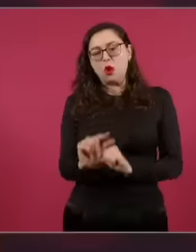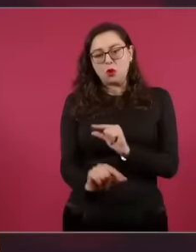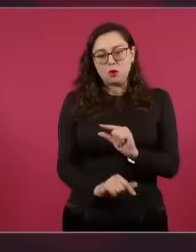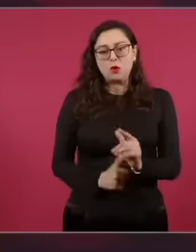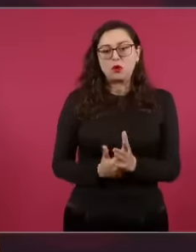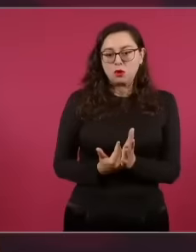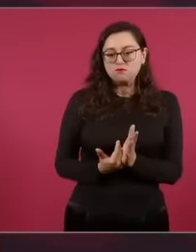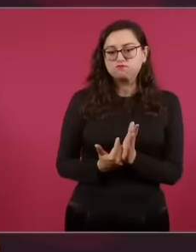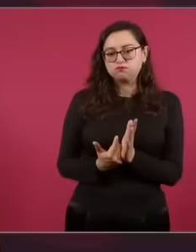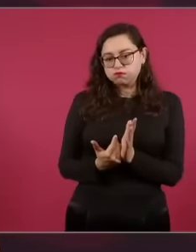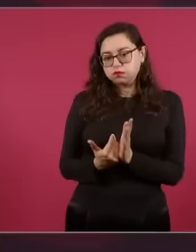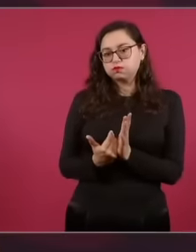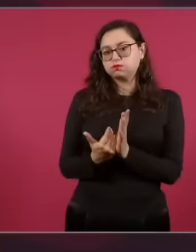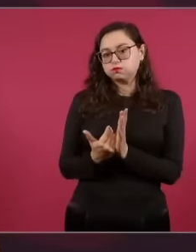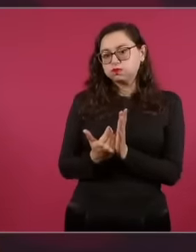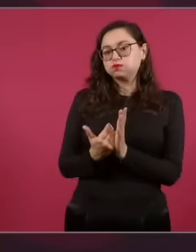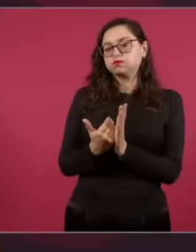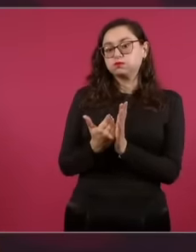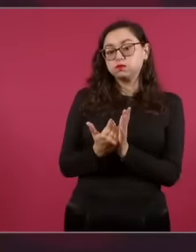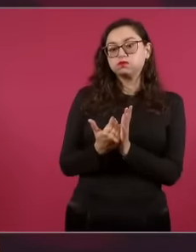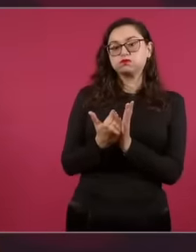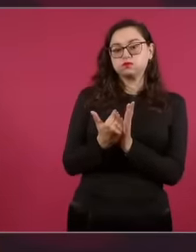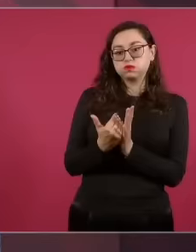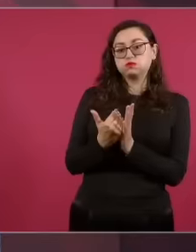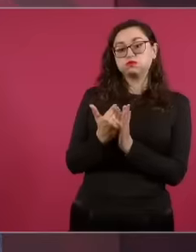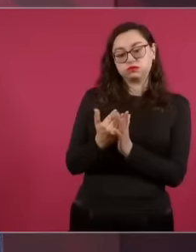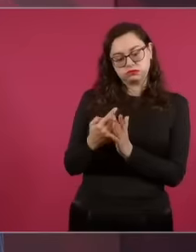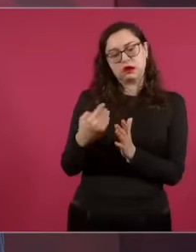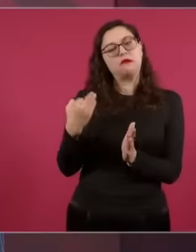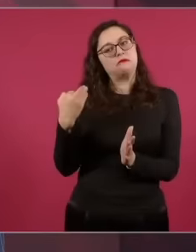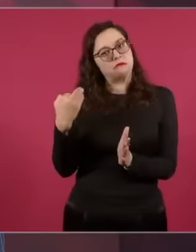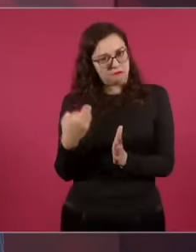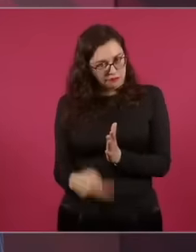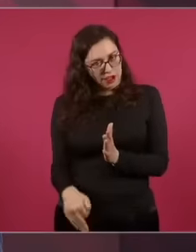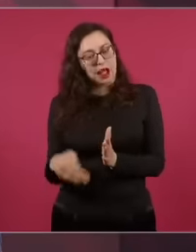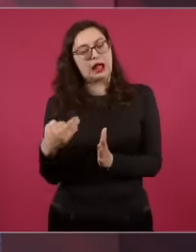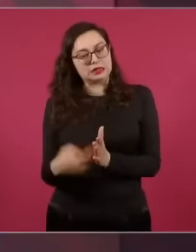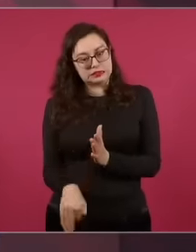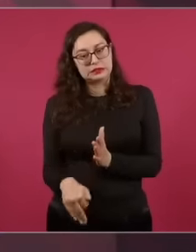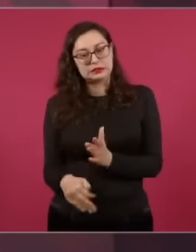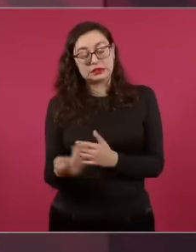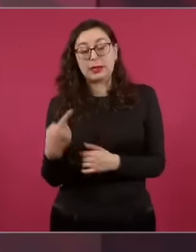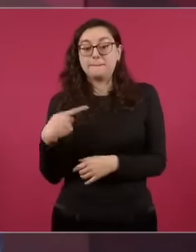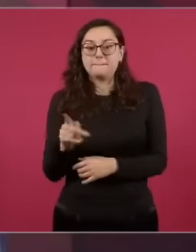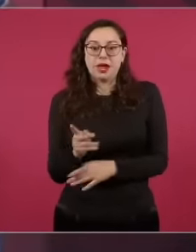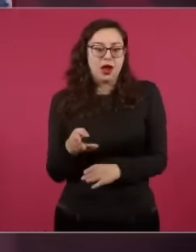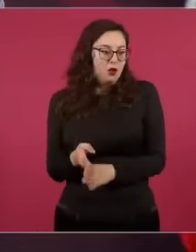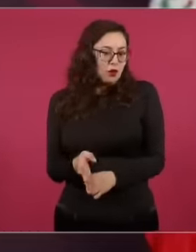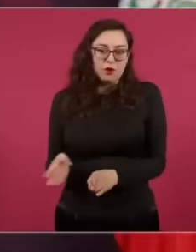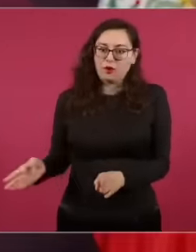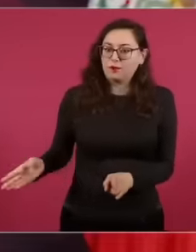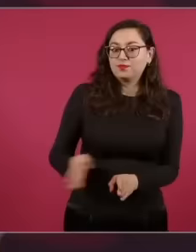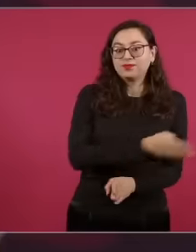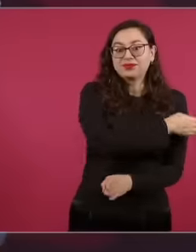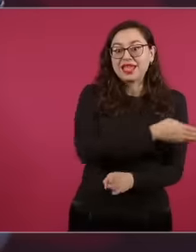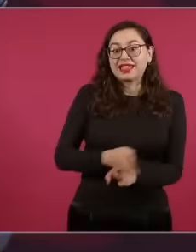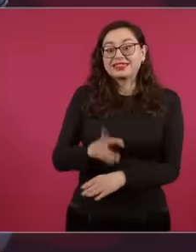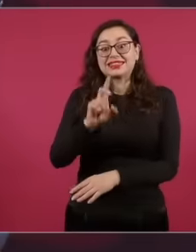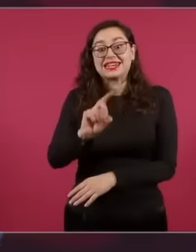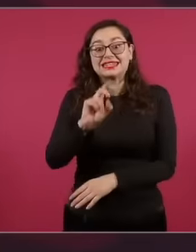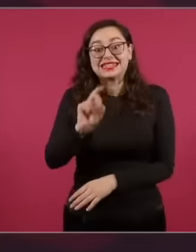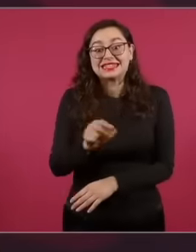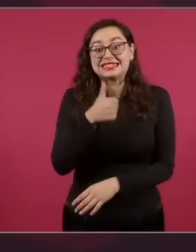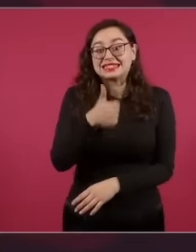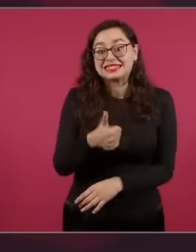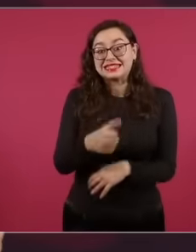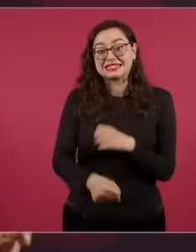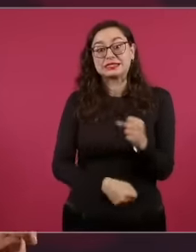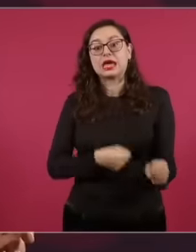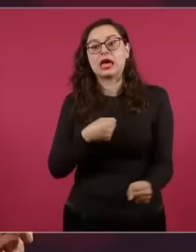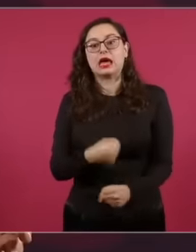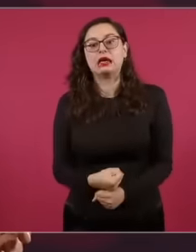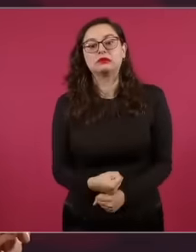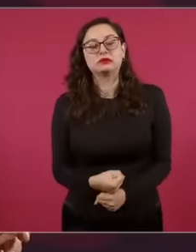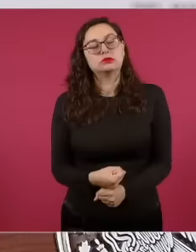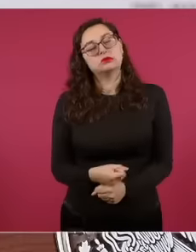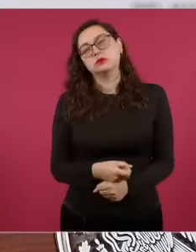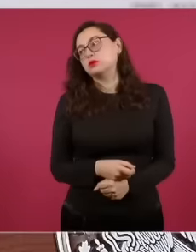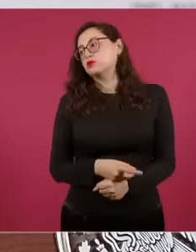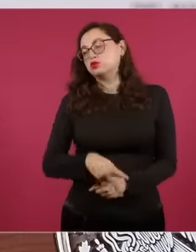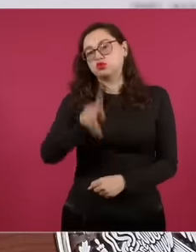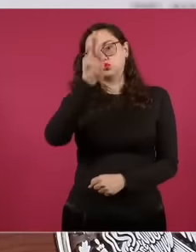policy completely